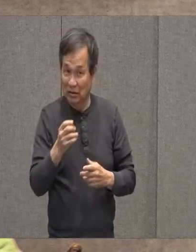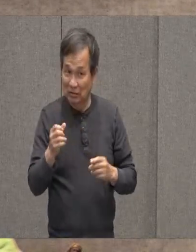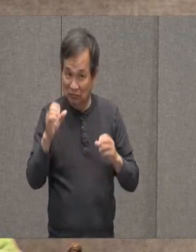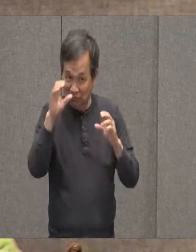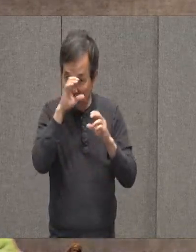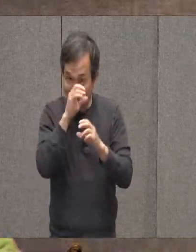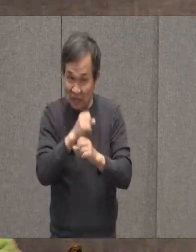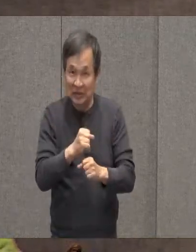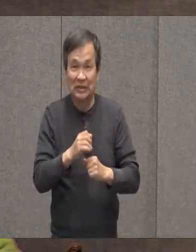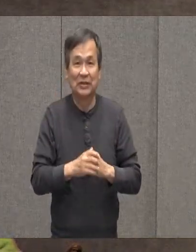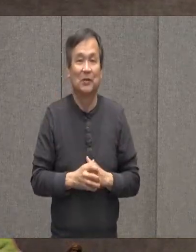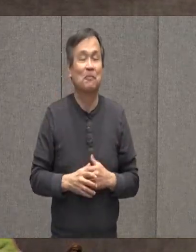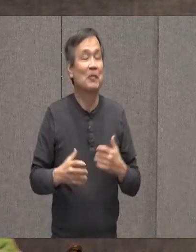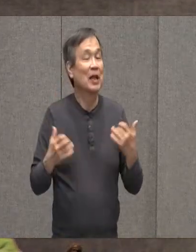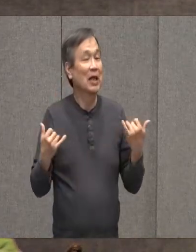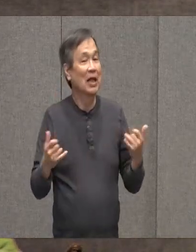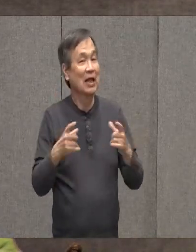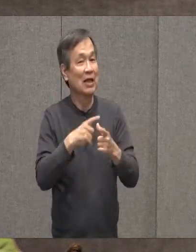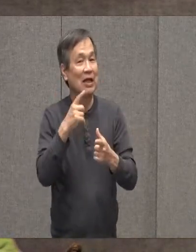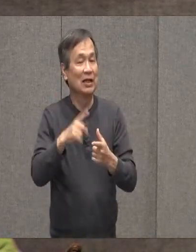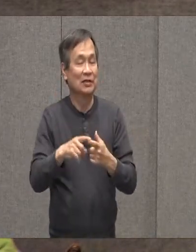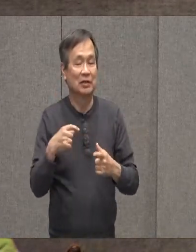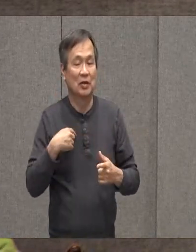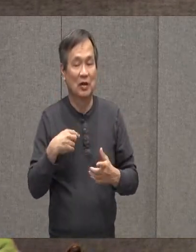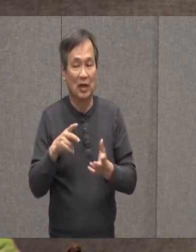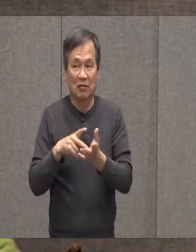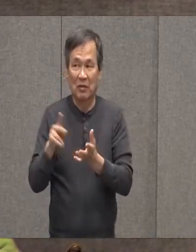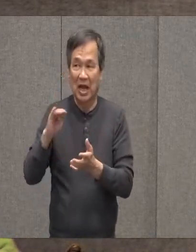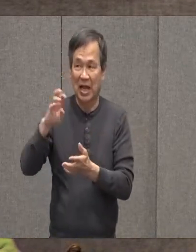then we have to pay the bank back, a little at a time